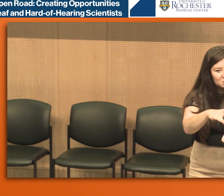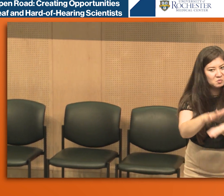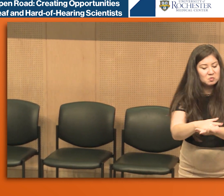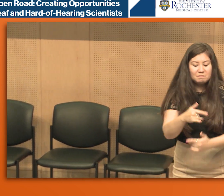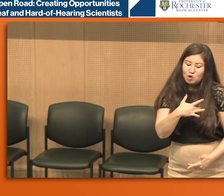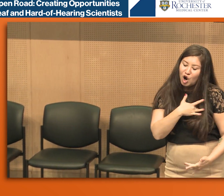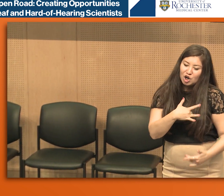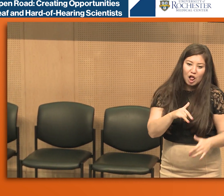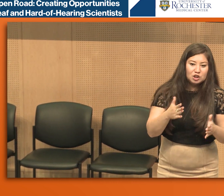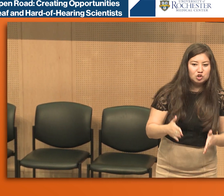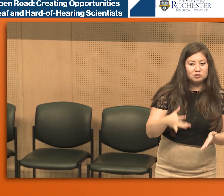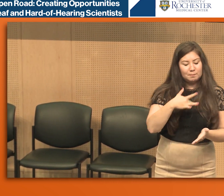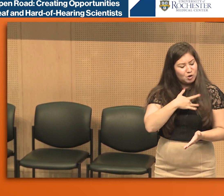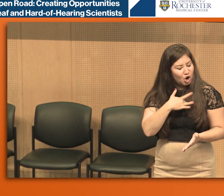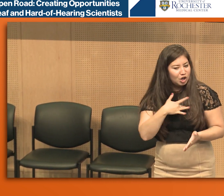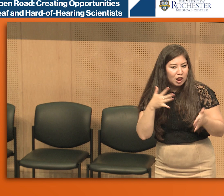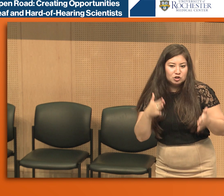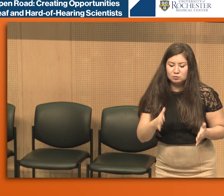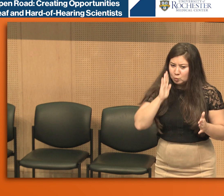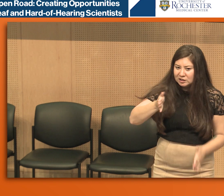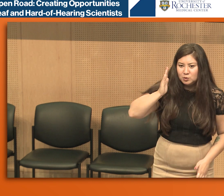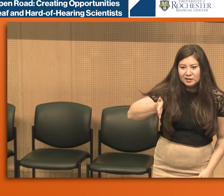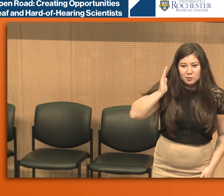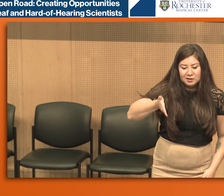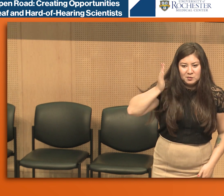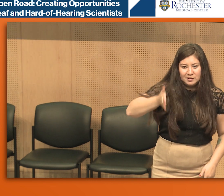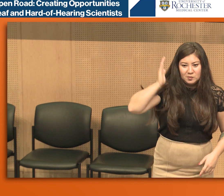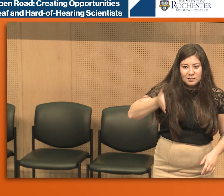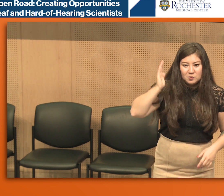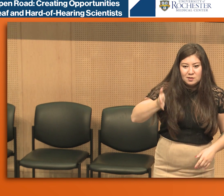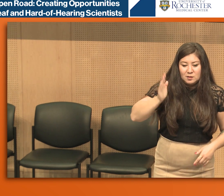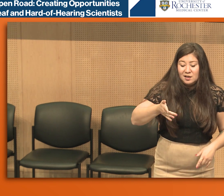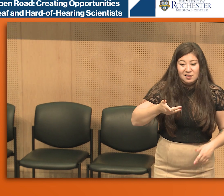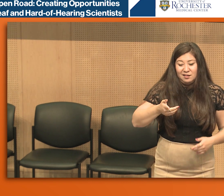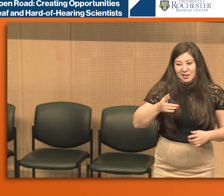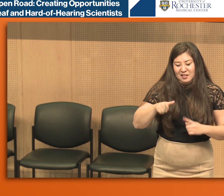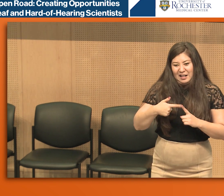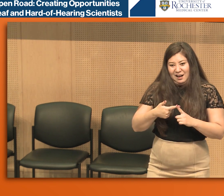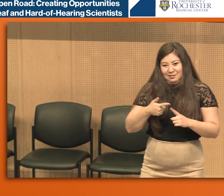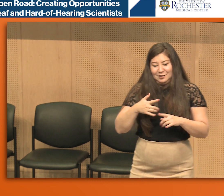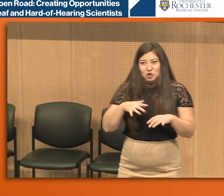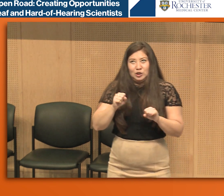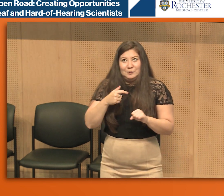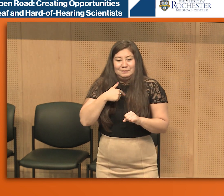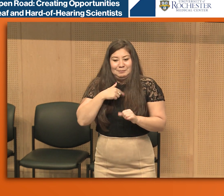I spent my time here thinking that I wanted to be a cardiologist and that I was going to medical school.